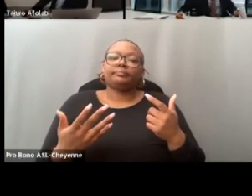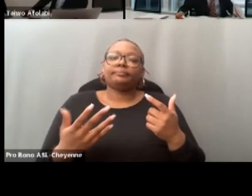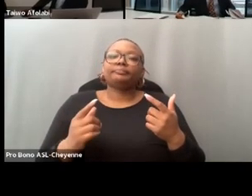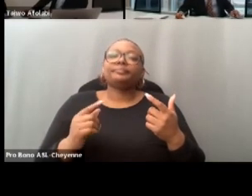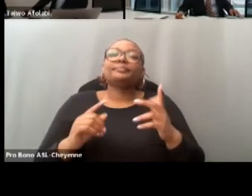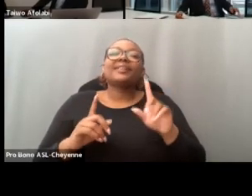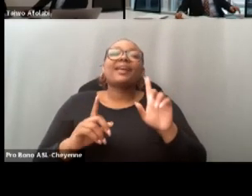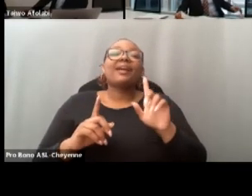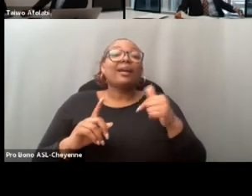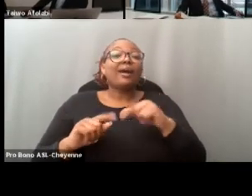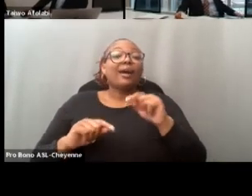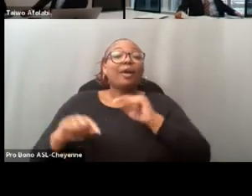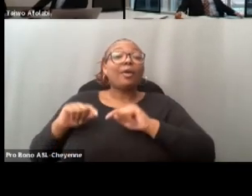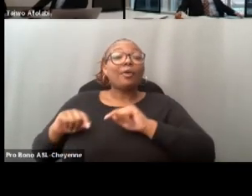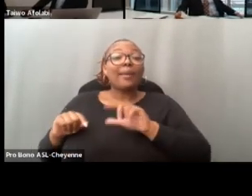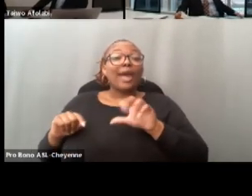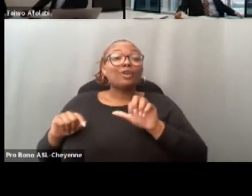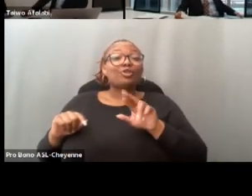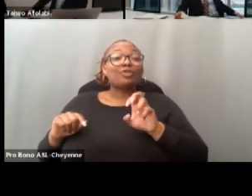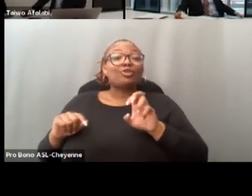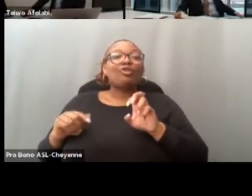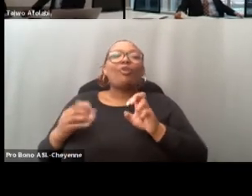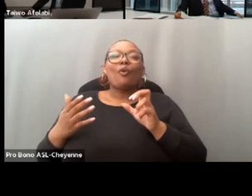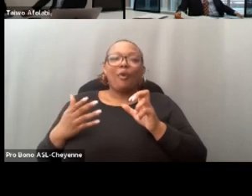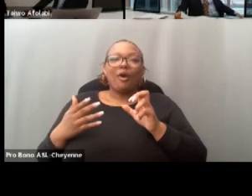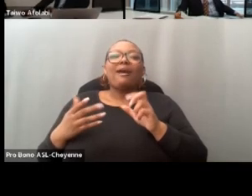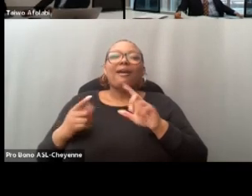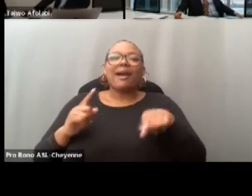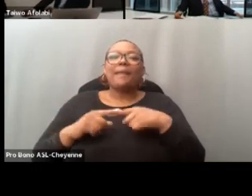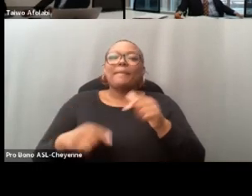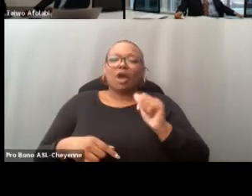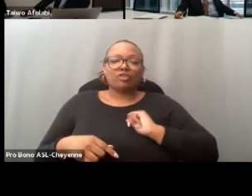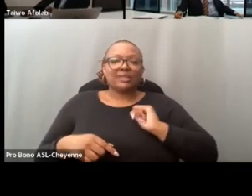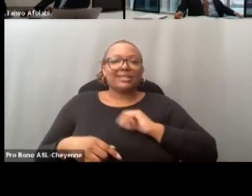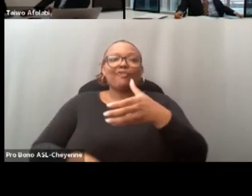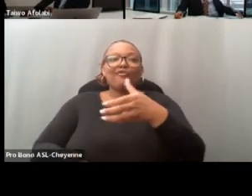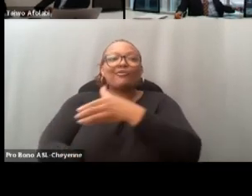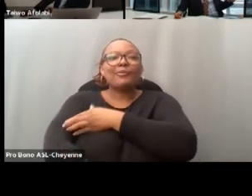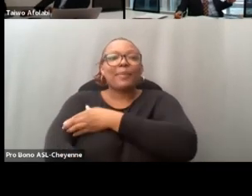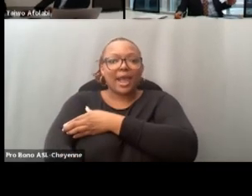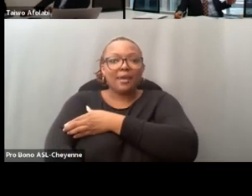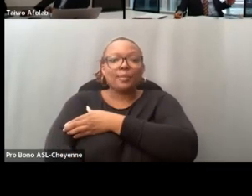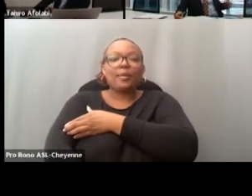to the core notion of soft power. When you look at Joseph Nye,